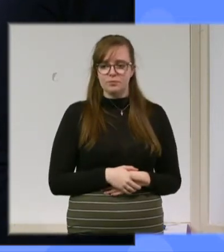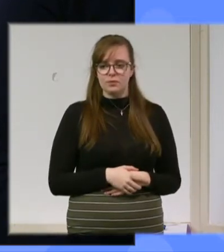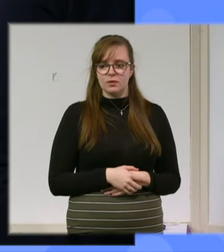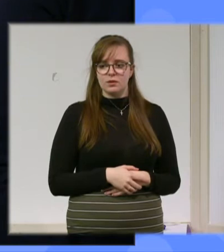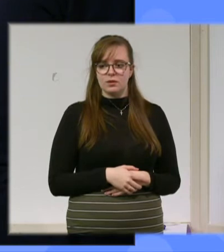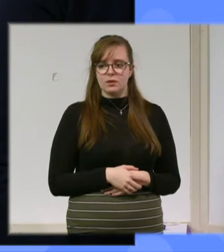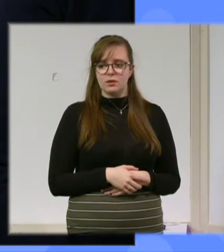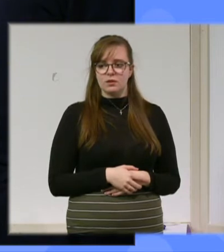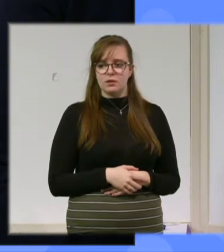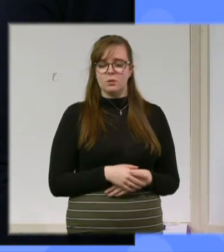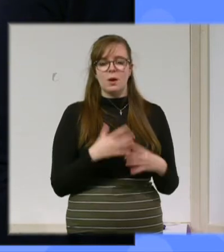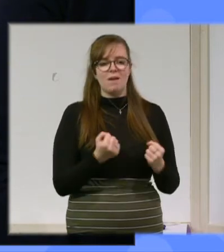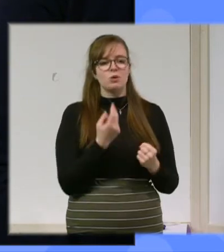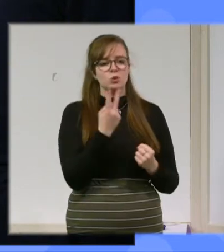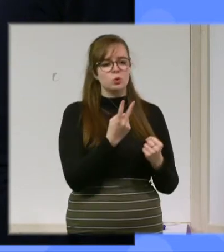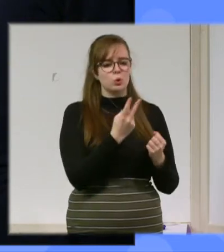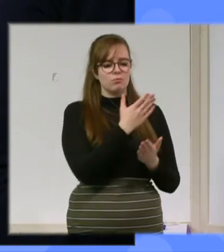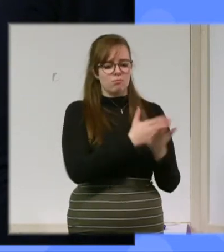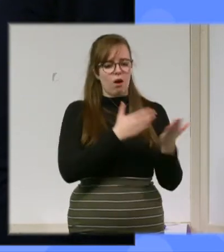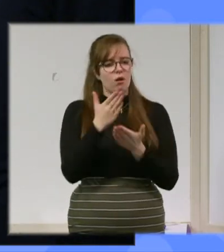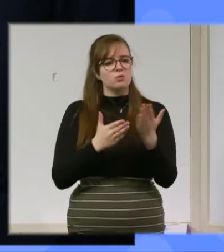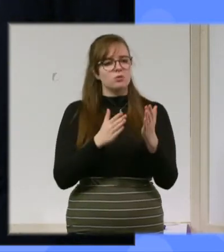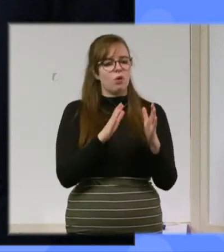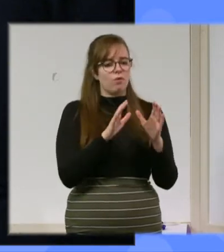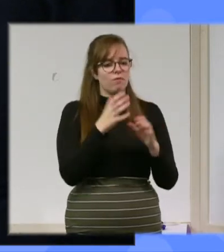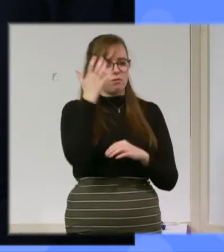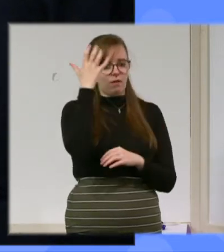spheres of government Yukie you ever wondered Scotland that I